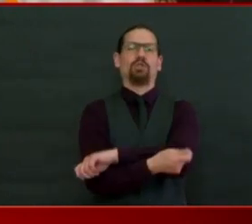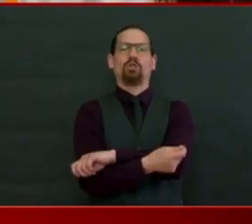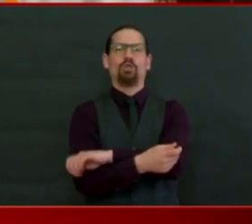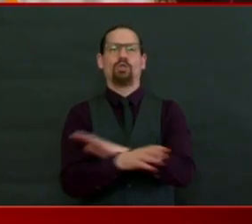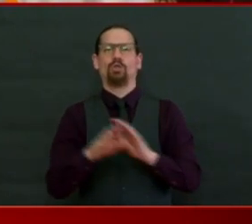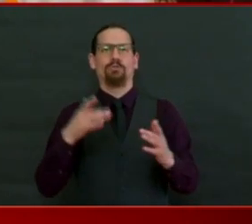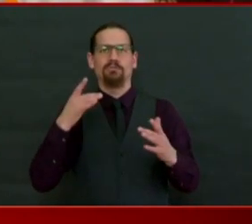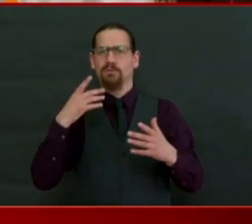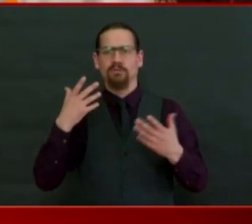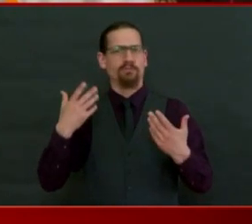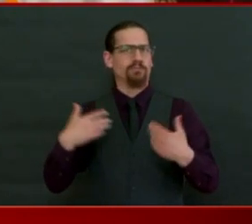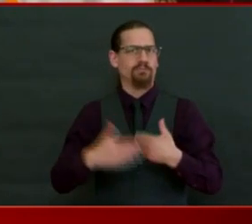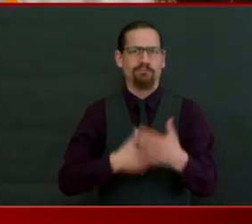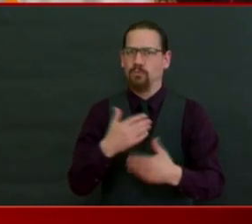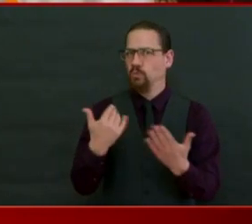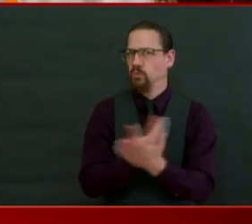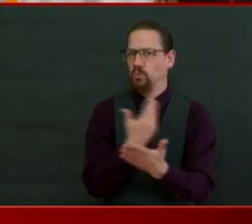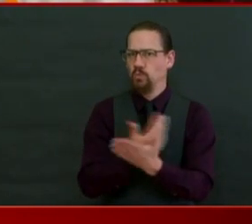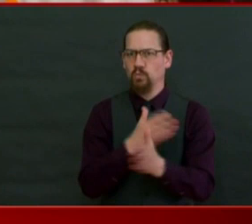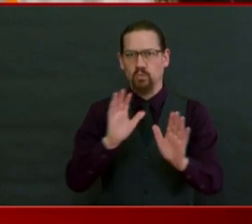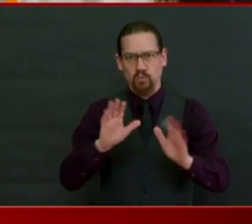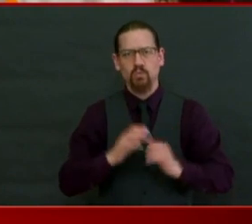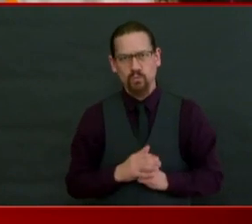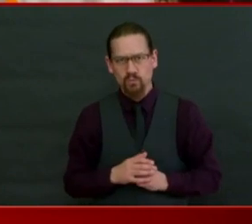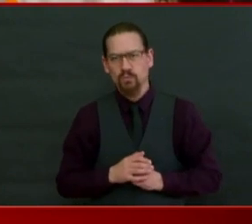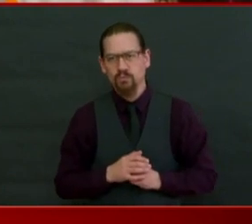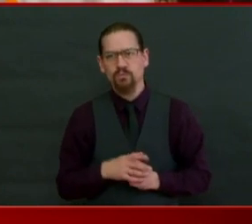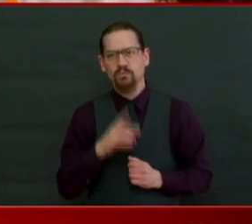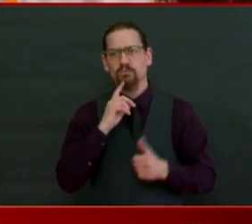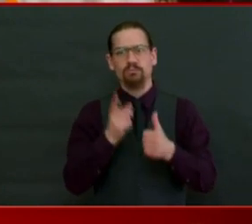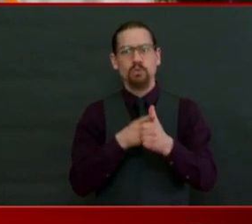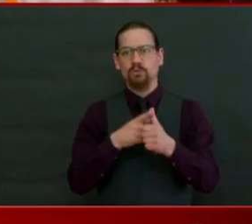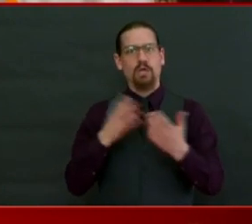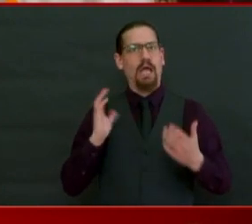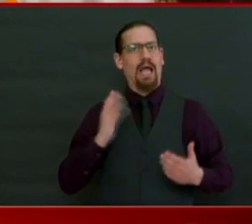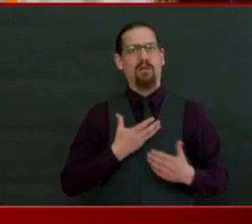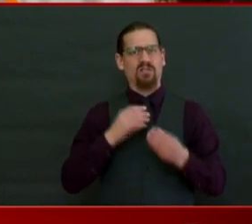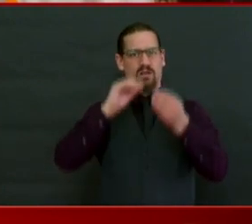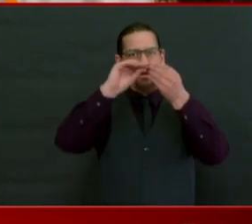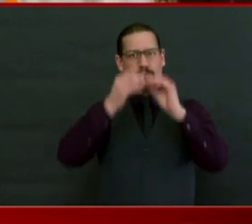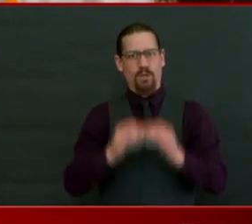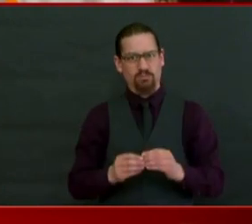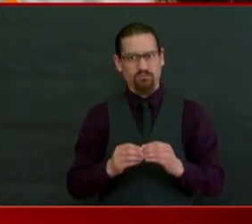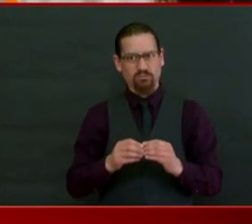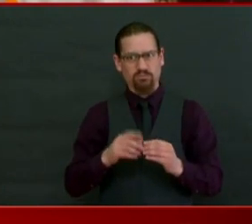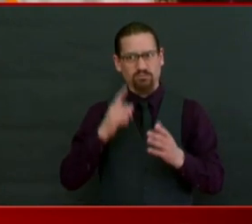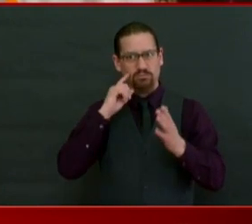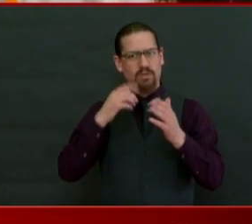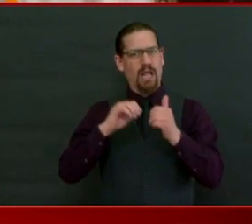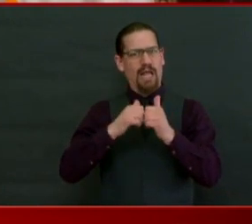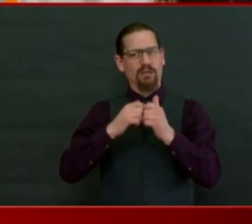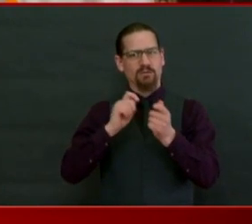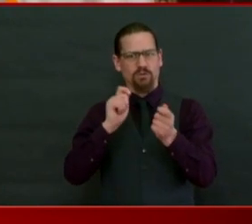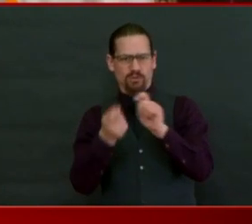HERE IS SIMILAR TO WHAT I SHARED EARLIER. WE WILL BE UPDATING OUR DATA